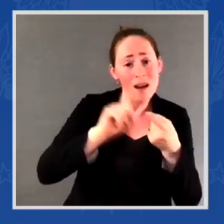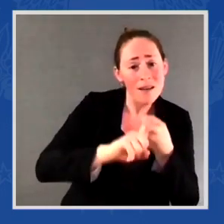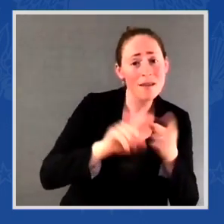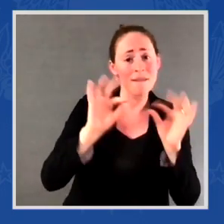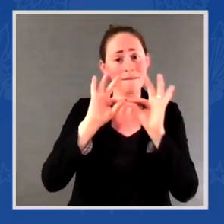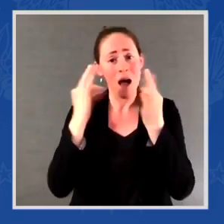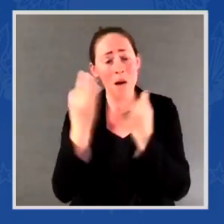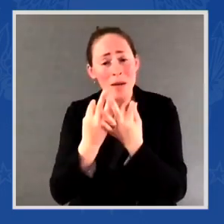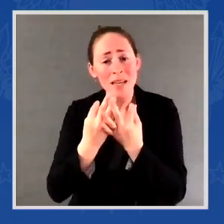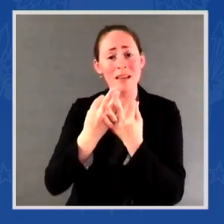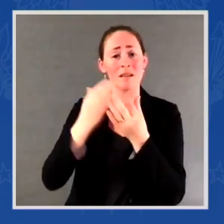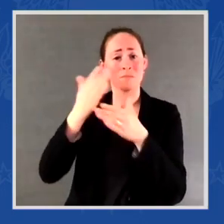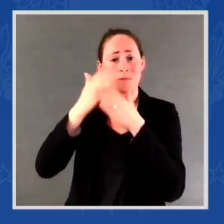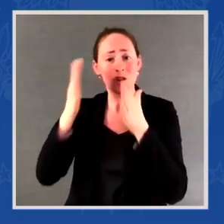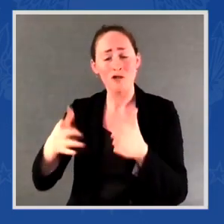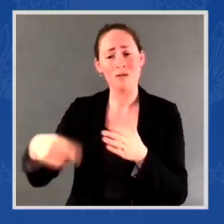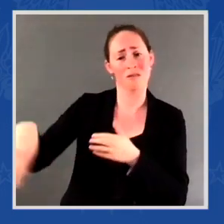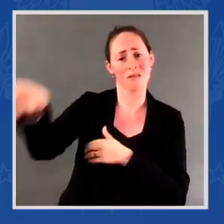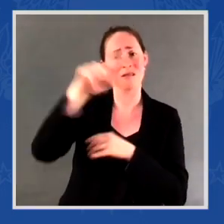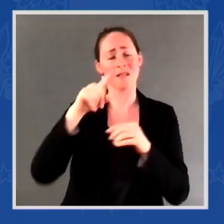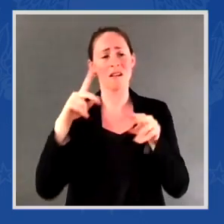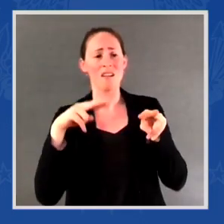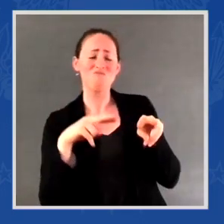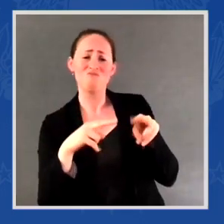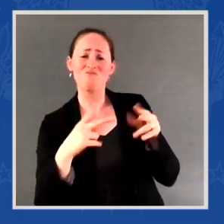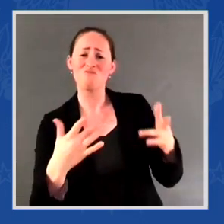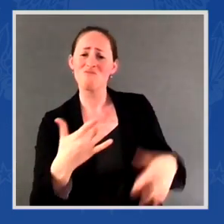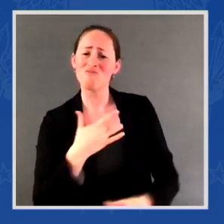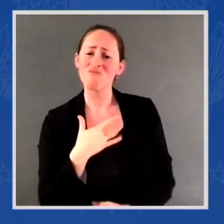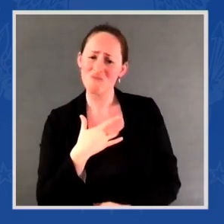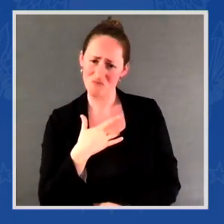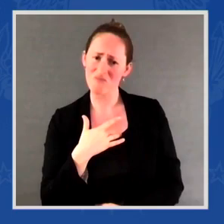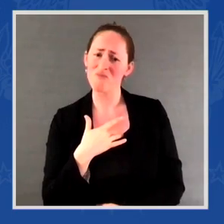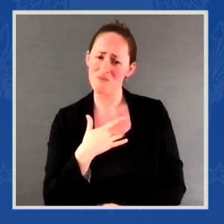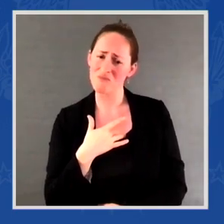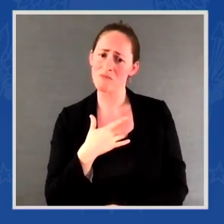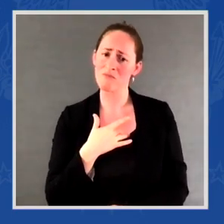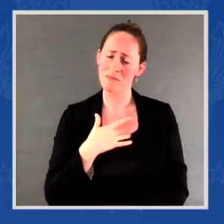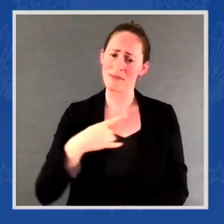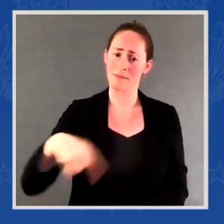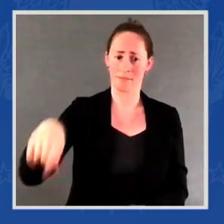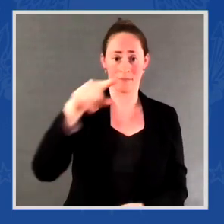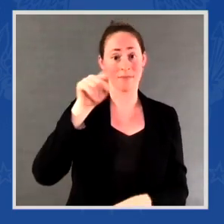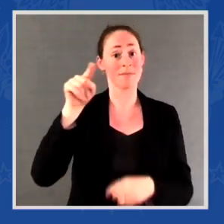Each of those people belong to the greater fabric of this state, and their struggle should not be understated.